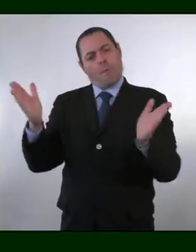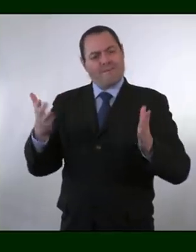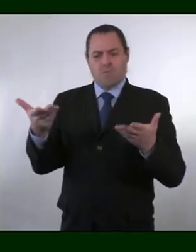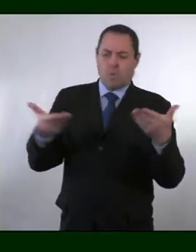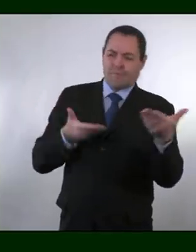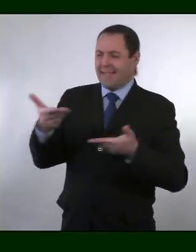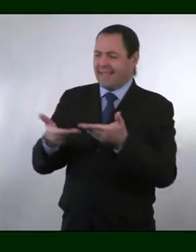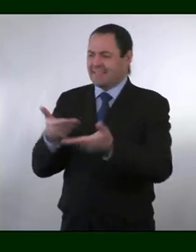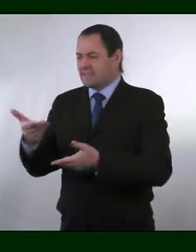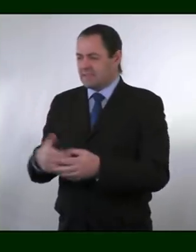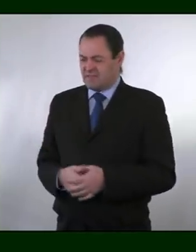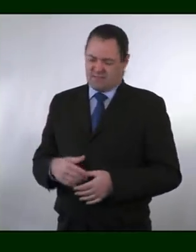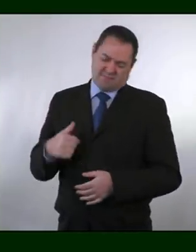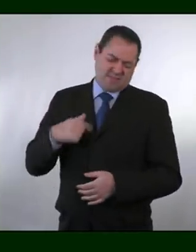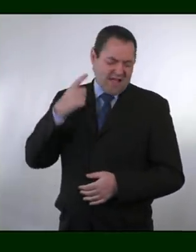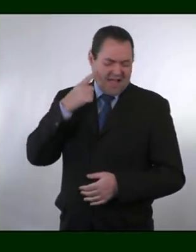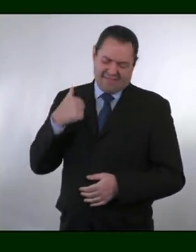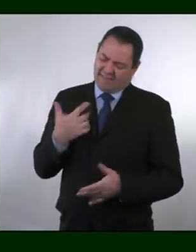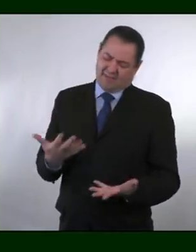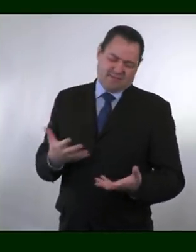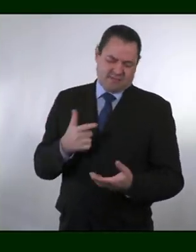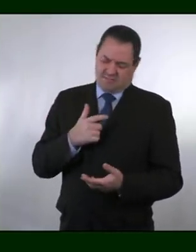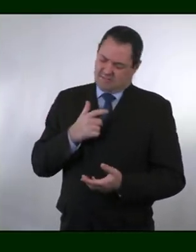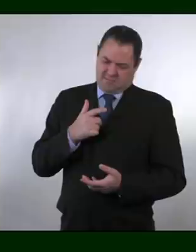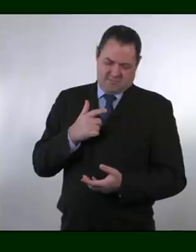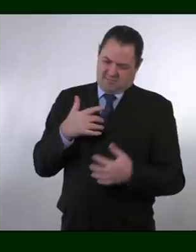I must say that it is extraordinary that the right hon. Gentleman now attacks the Government